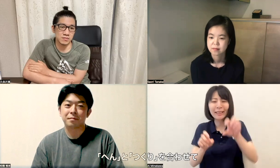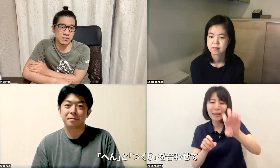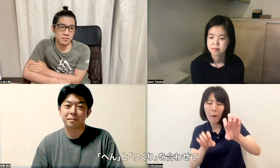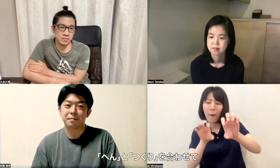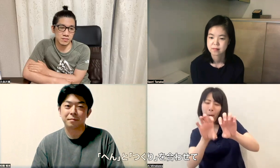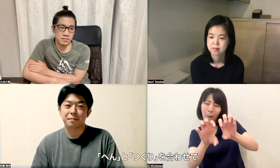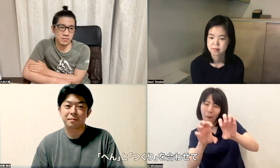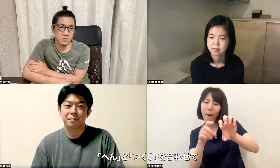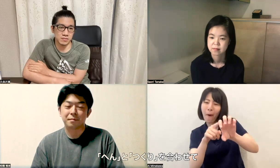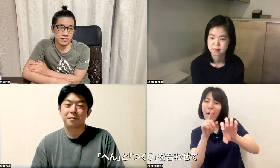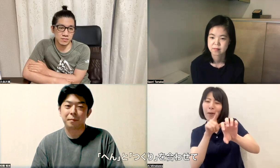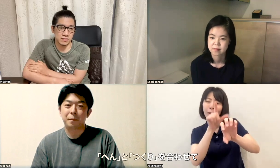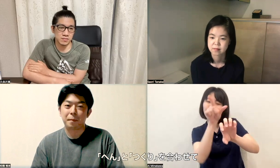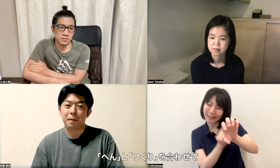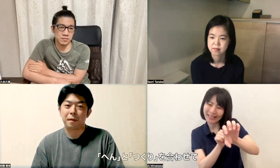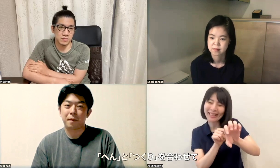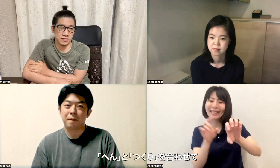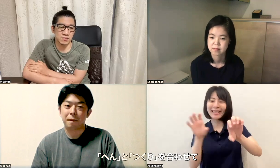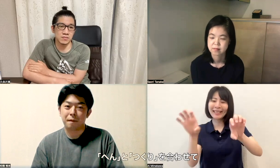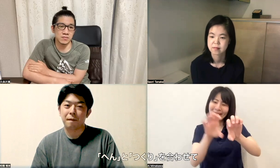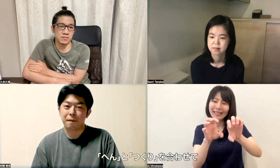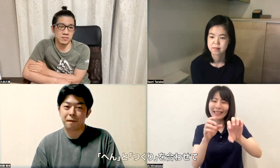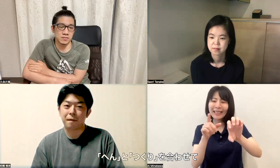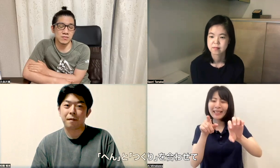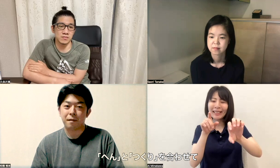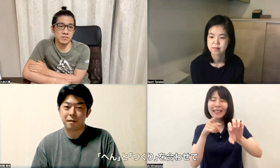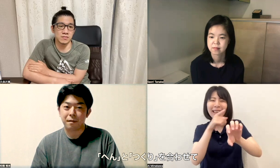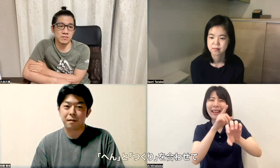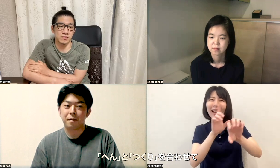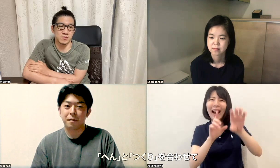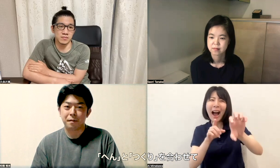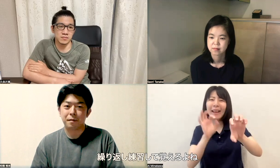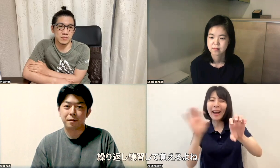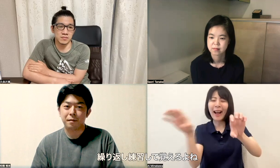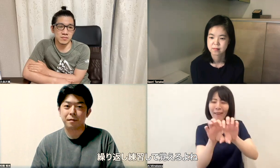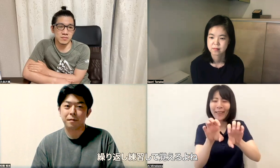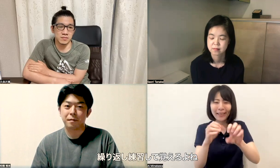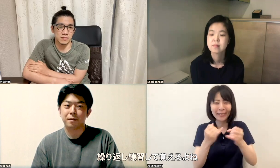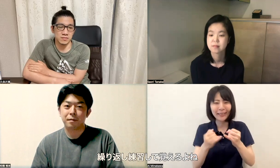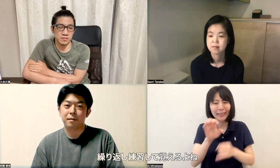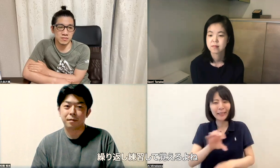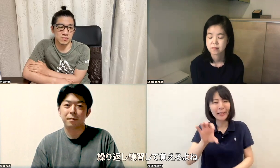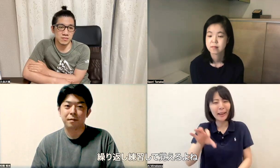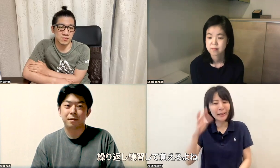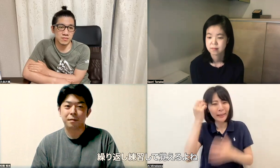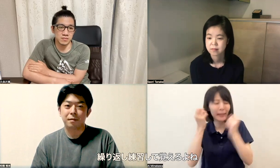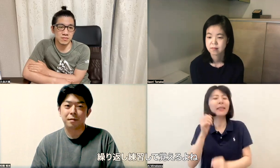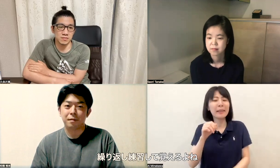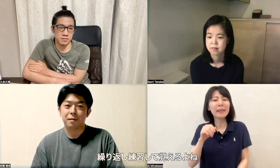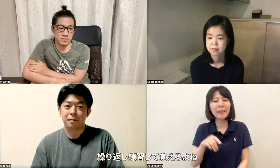Putting right and left parts together in Kanji, and we have to keep writing them.